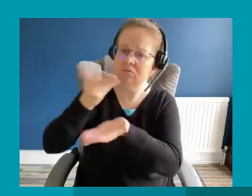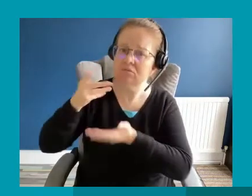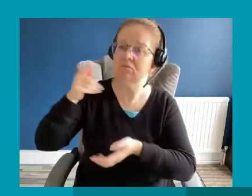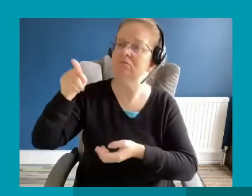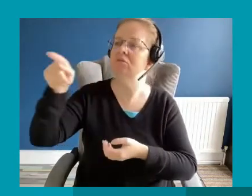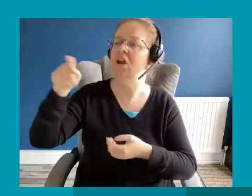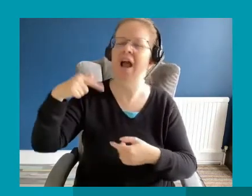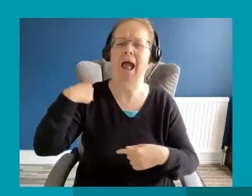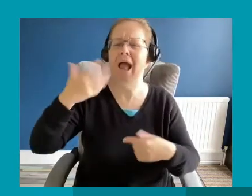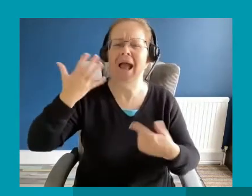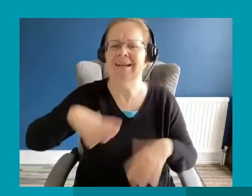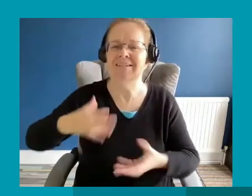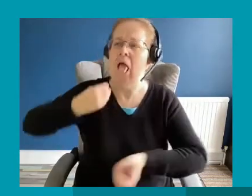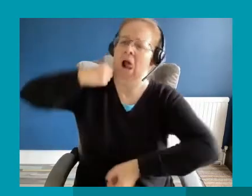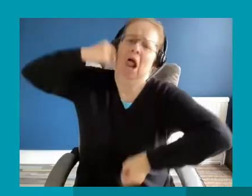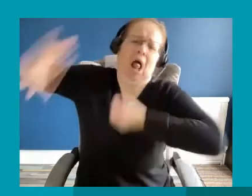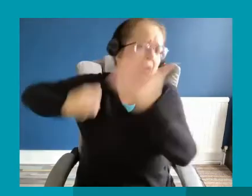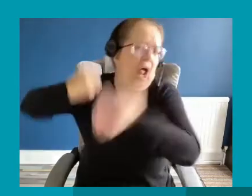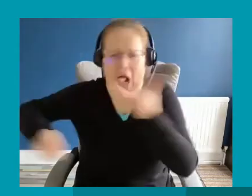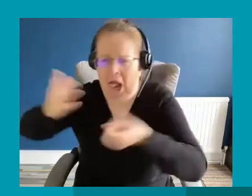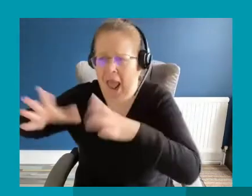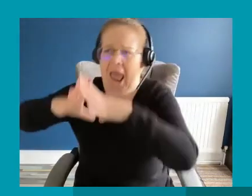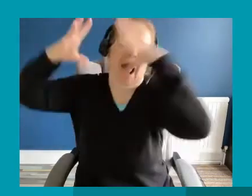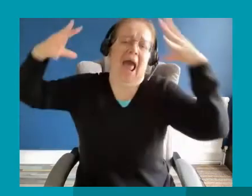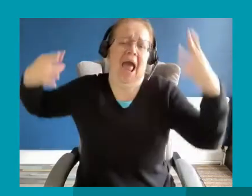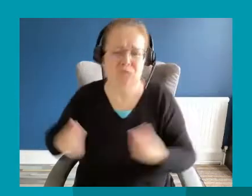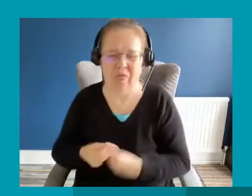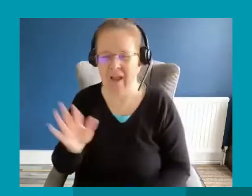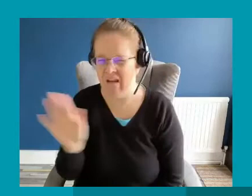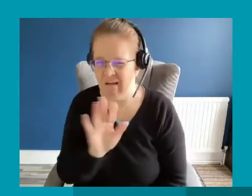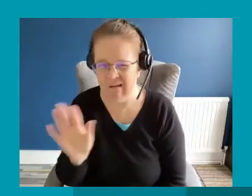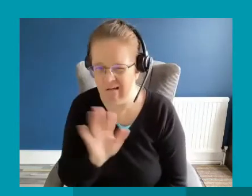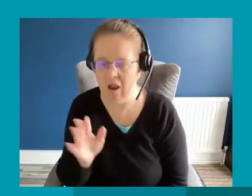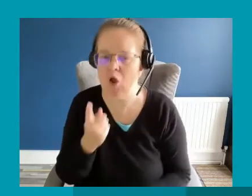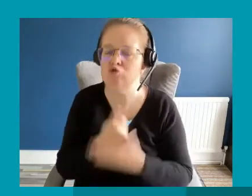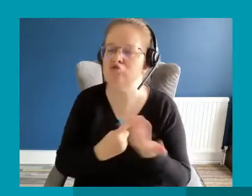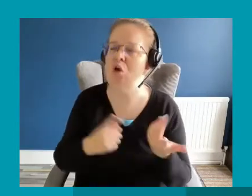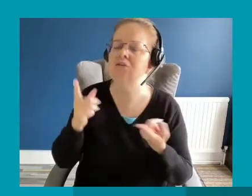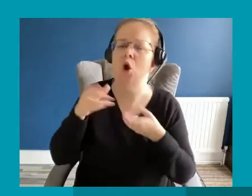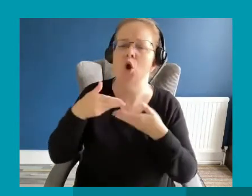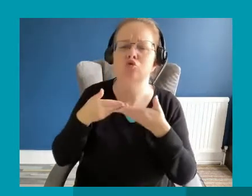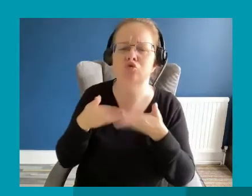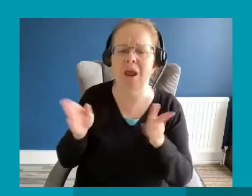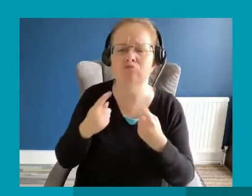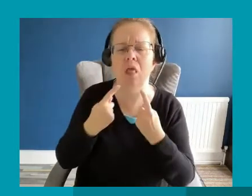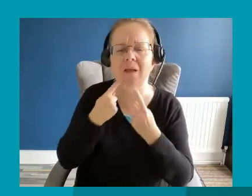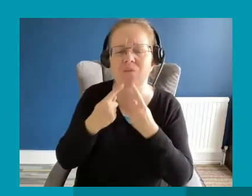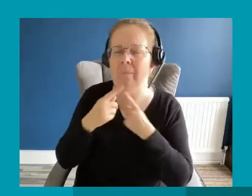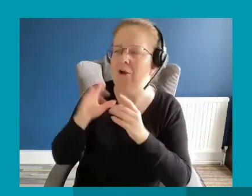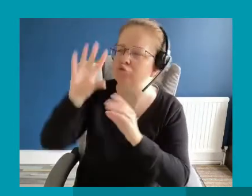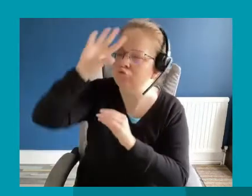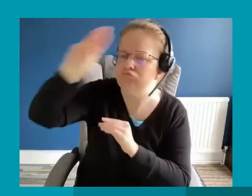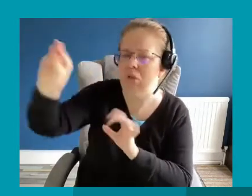and needs to know we don't need to share our innards or everything you want to give general information,